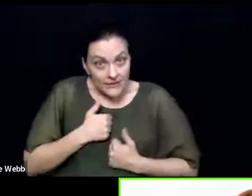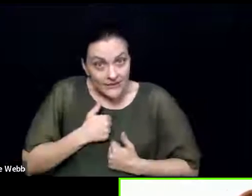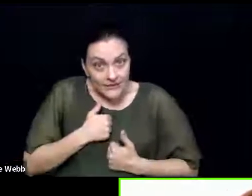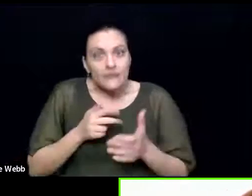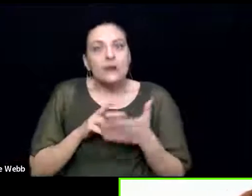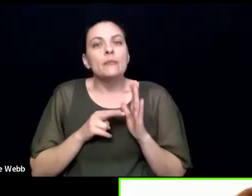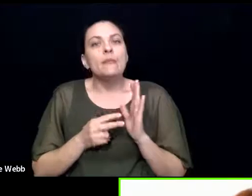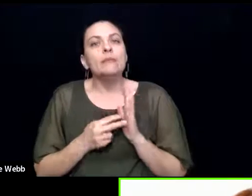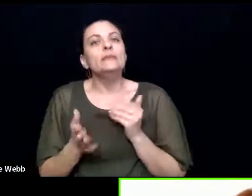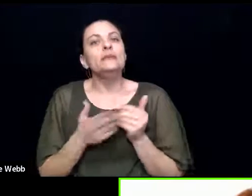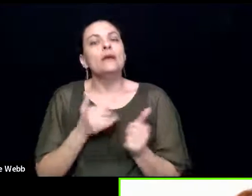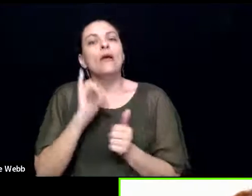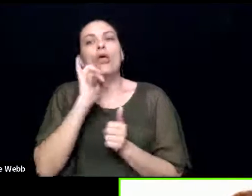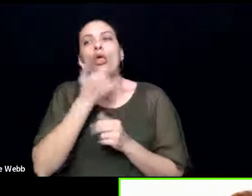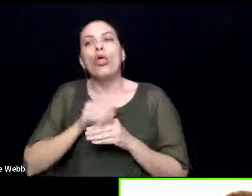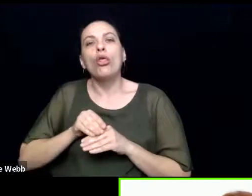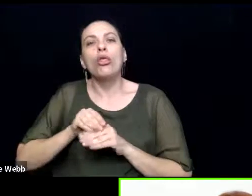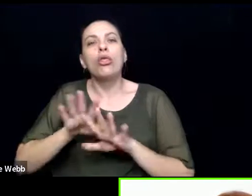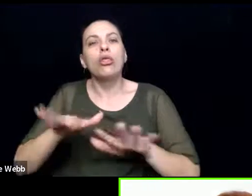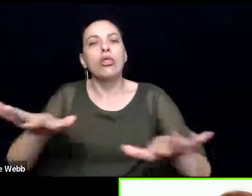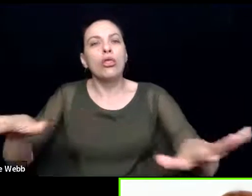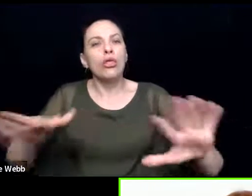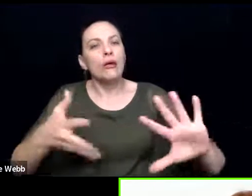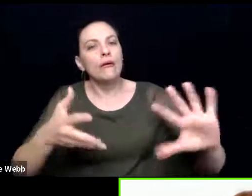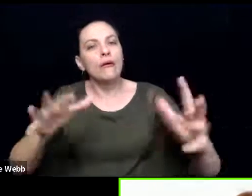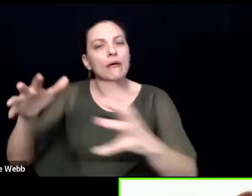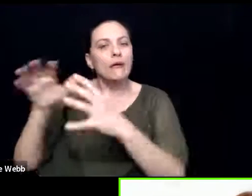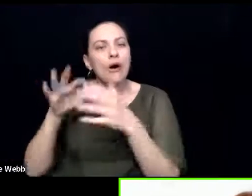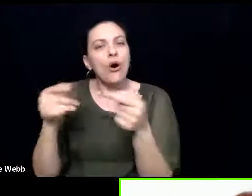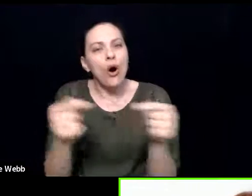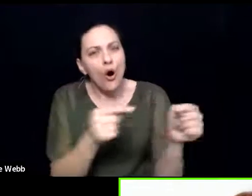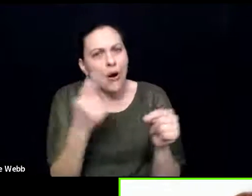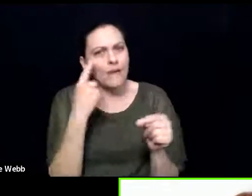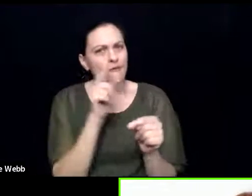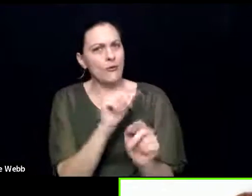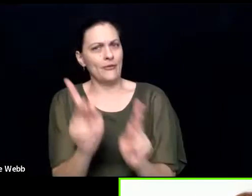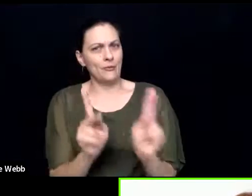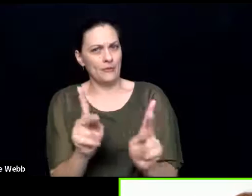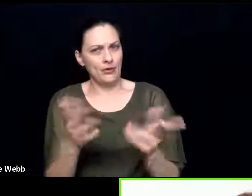So, yeah, can you talk a little bit more about internalized oppression and how that works within